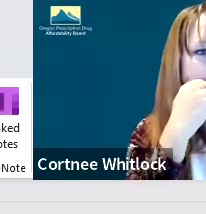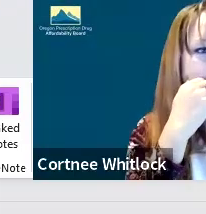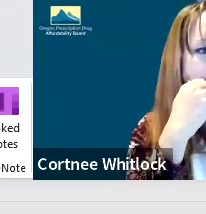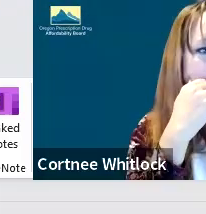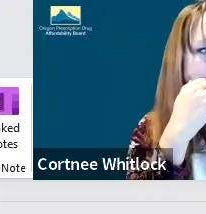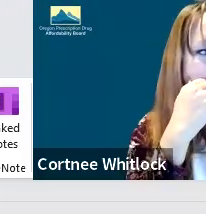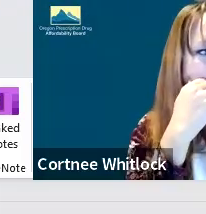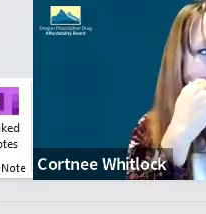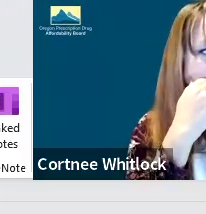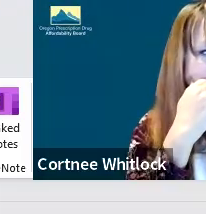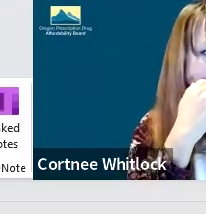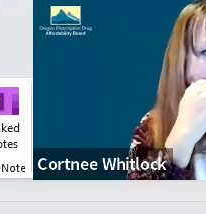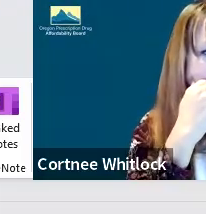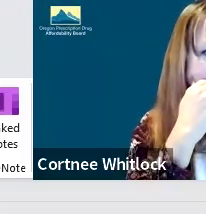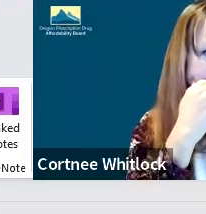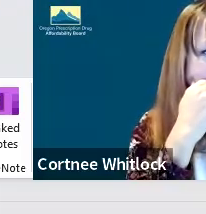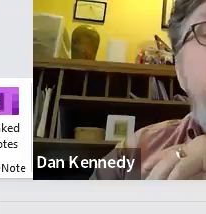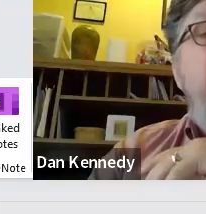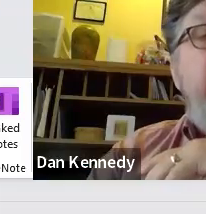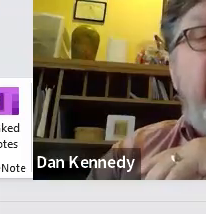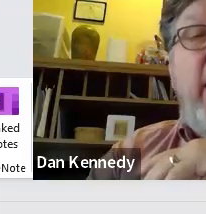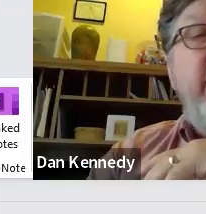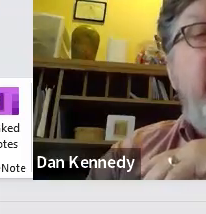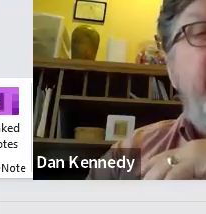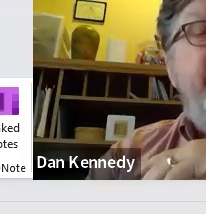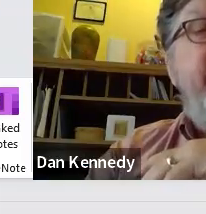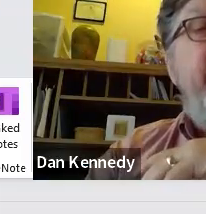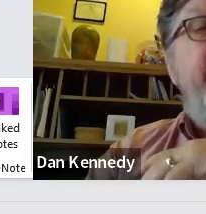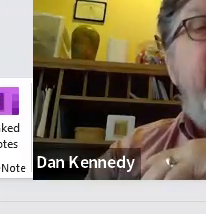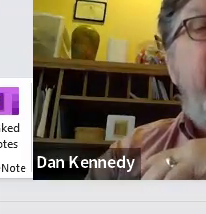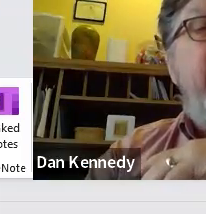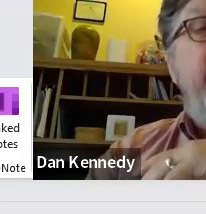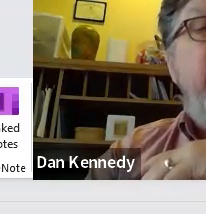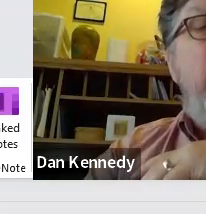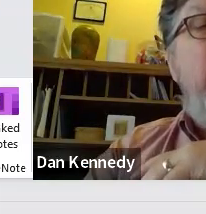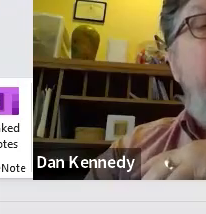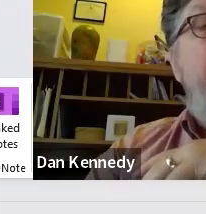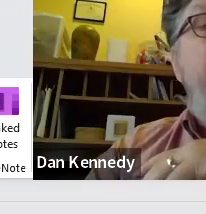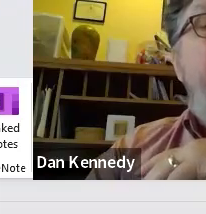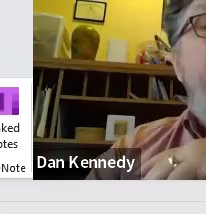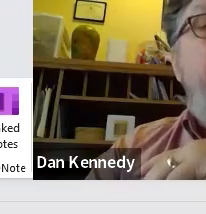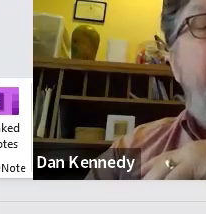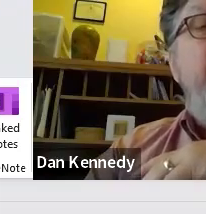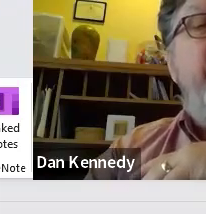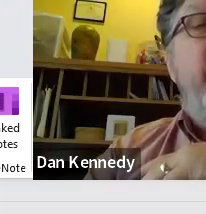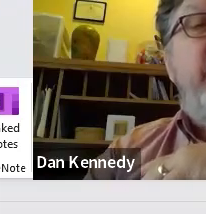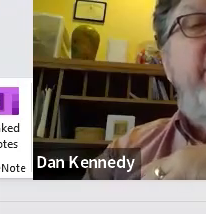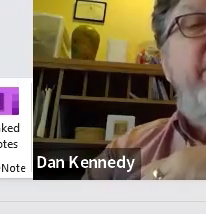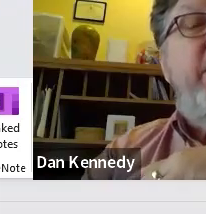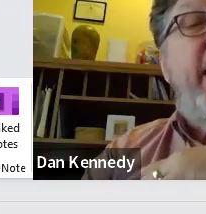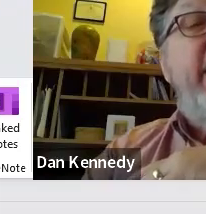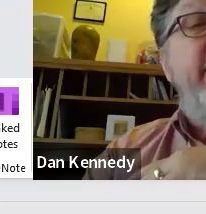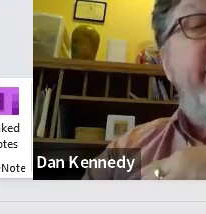Dan, can I say a hand up and then Yeah, I I see this as uh pretty much reflective of planned